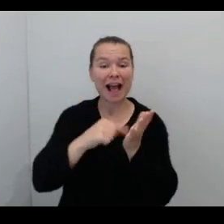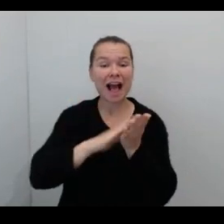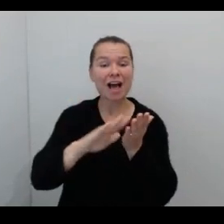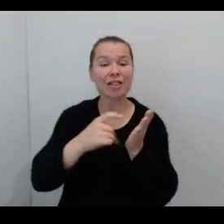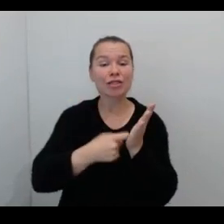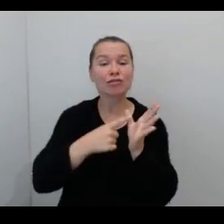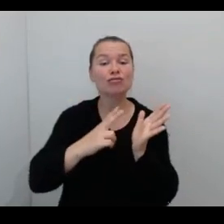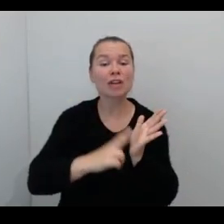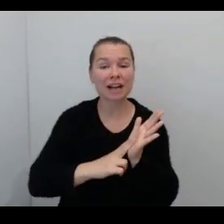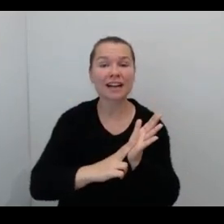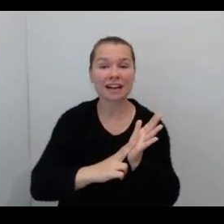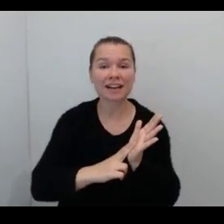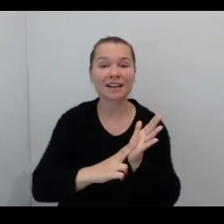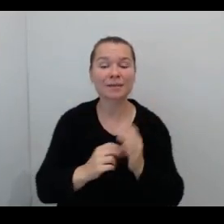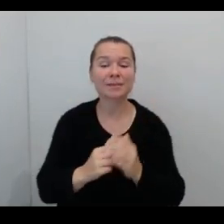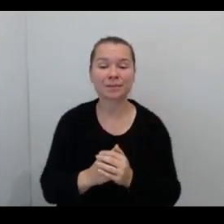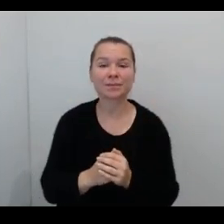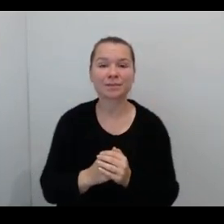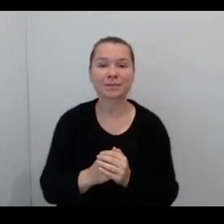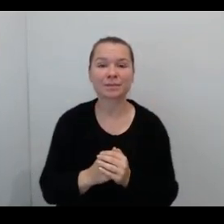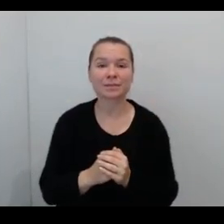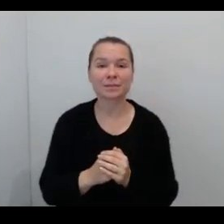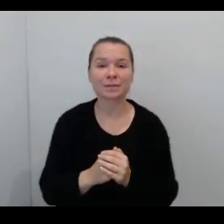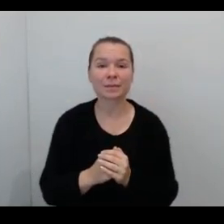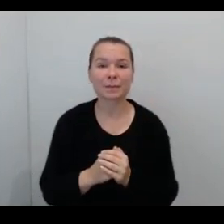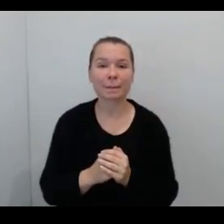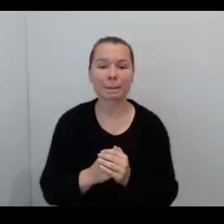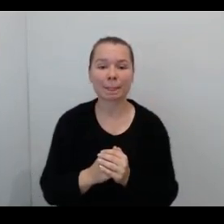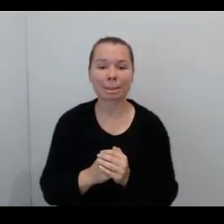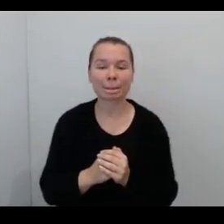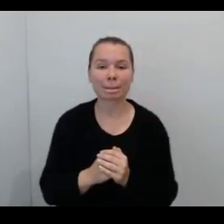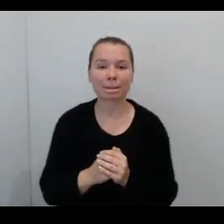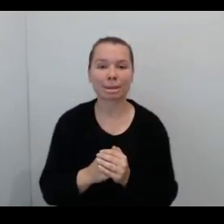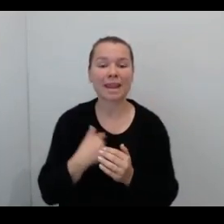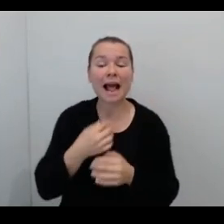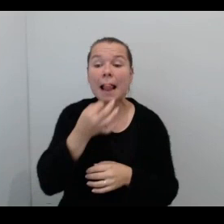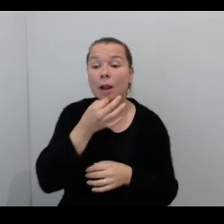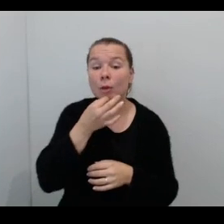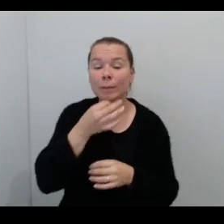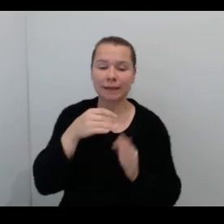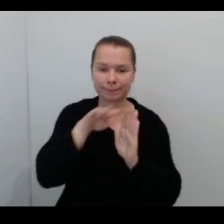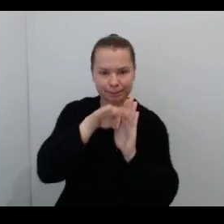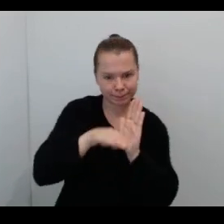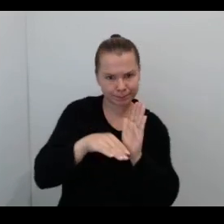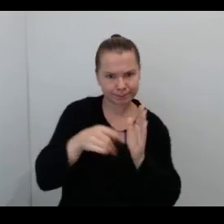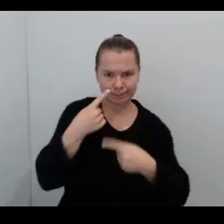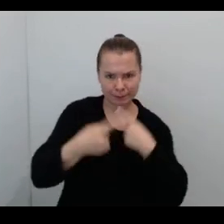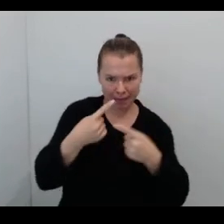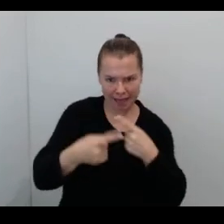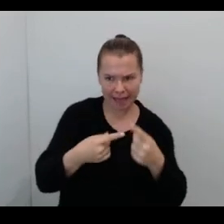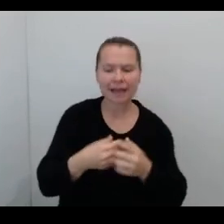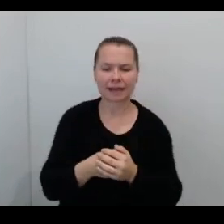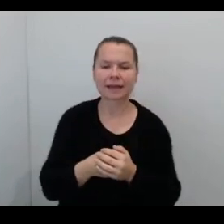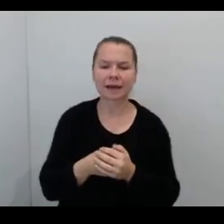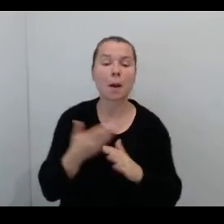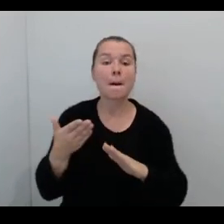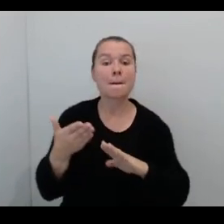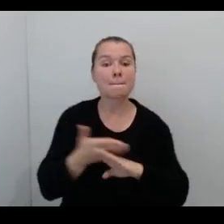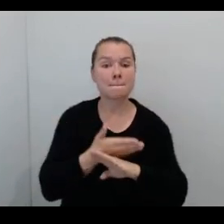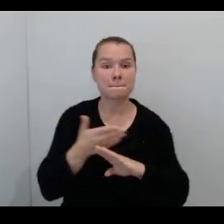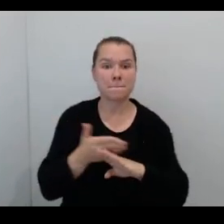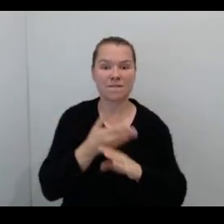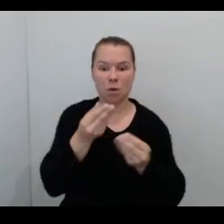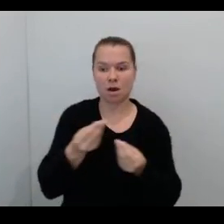I'm just going to be going over a few housekeeping notes before handing over to our two lawyers